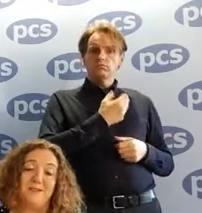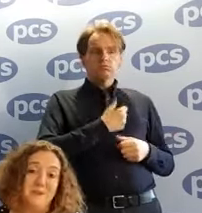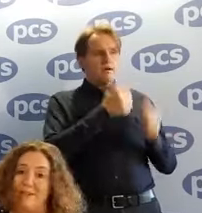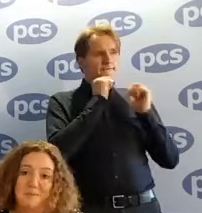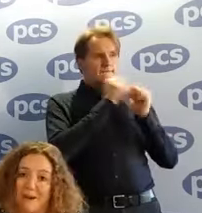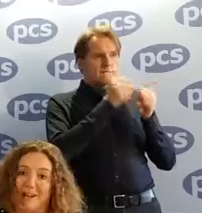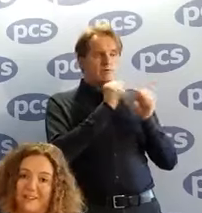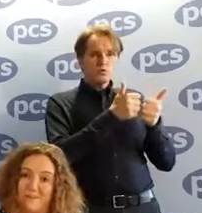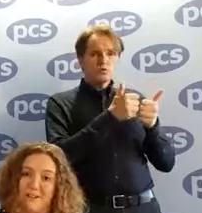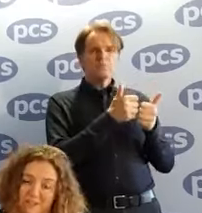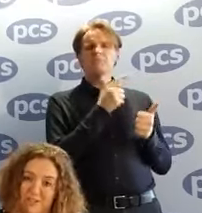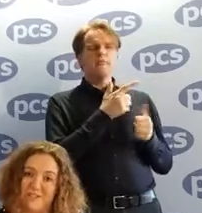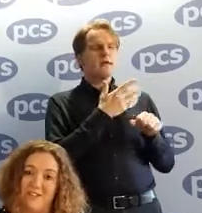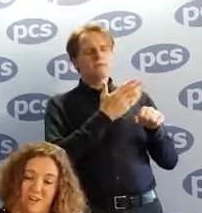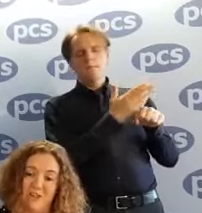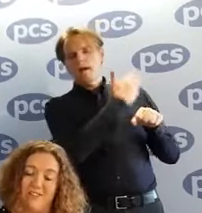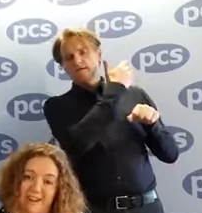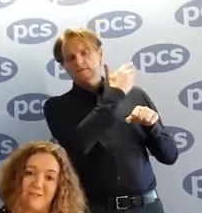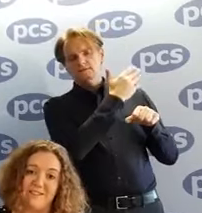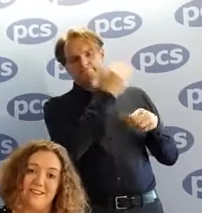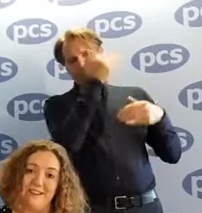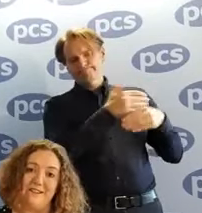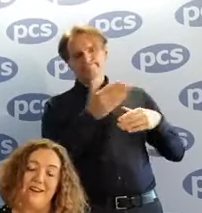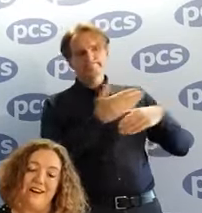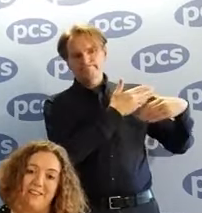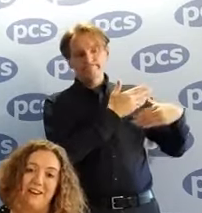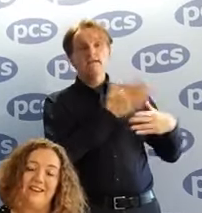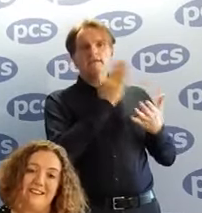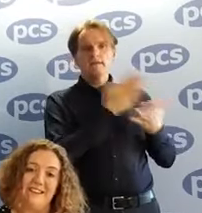that's money in the bank, that's money that she's she's guaranteed, and the idea